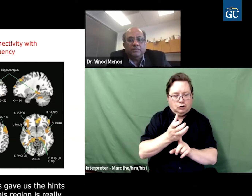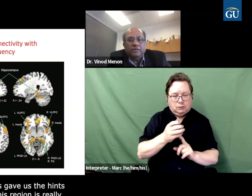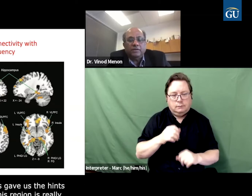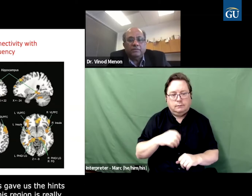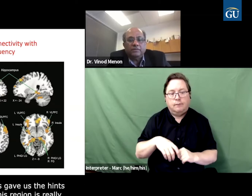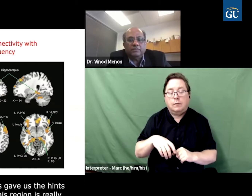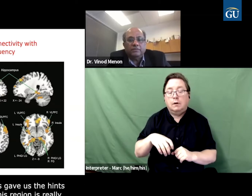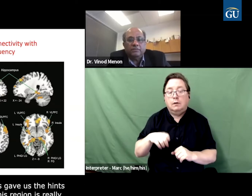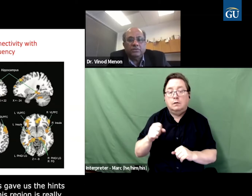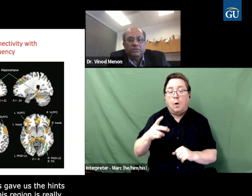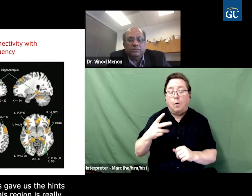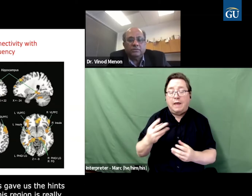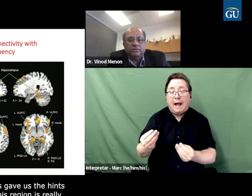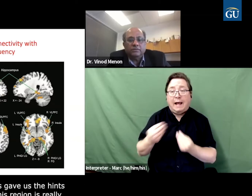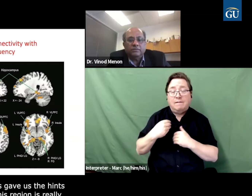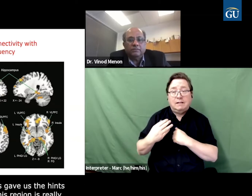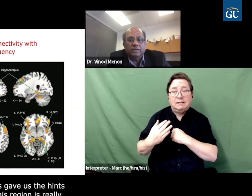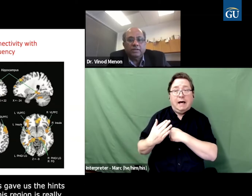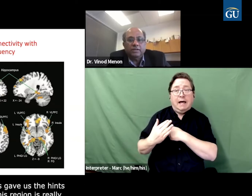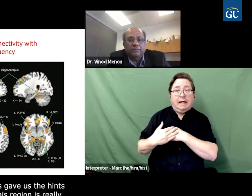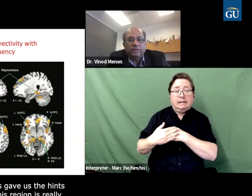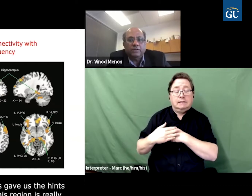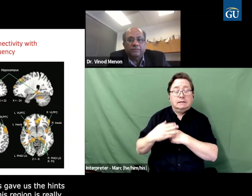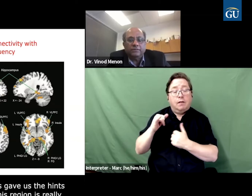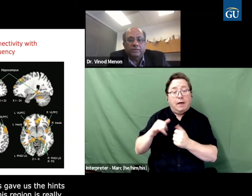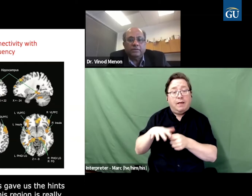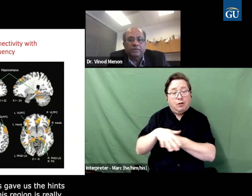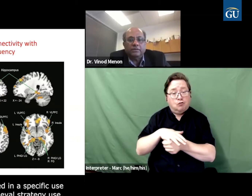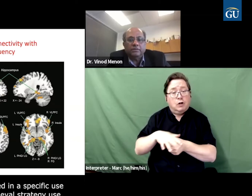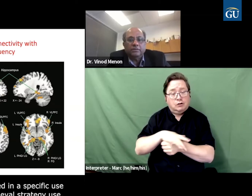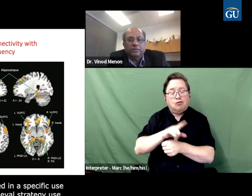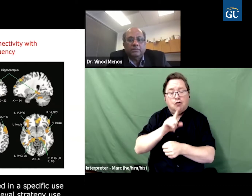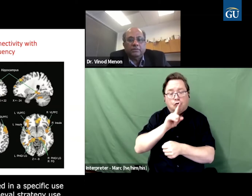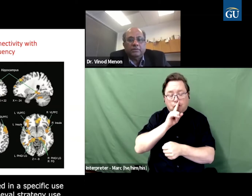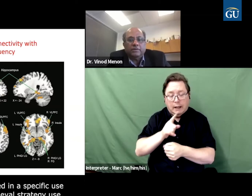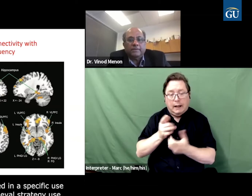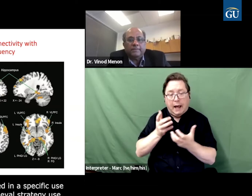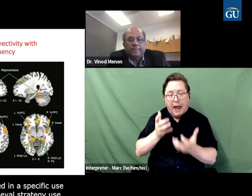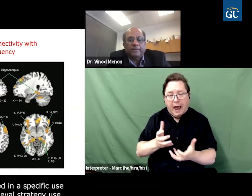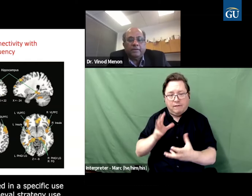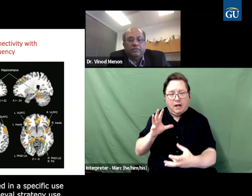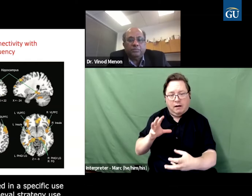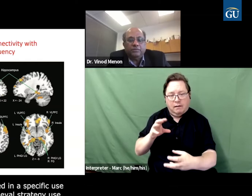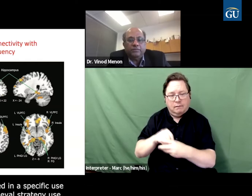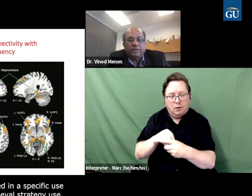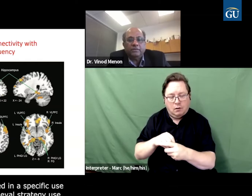so this gave us the hints that this